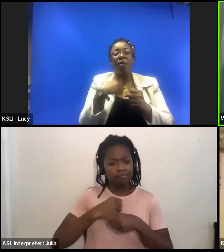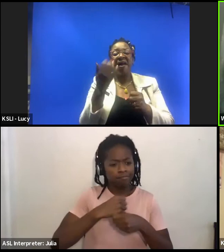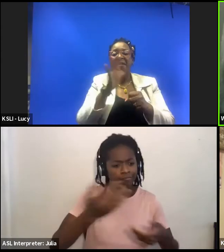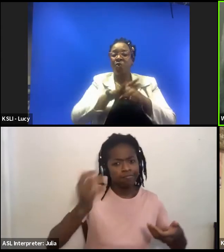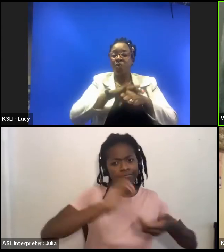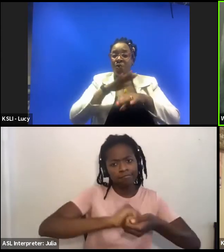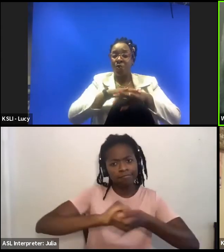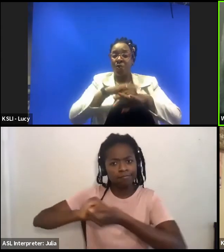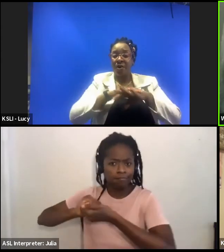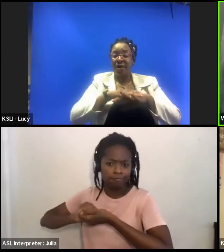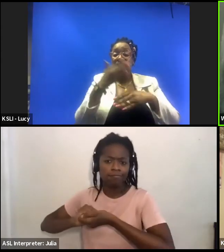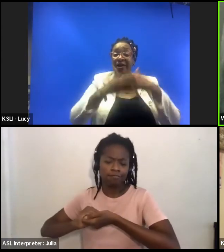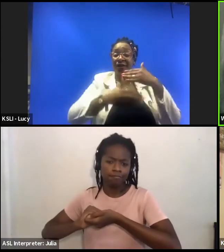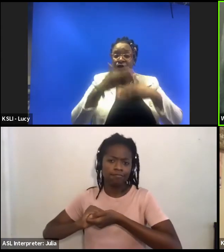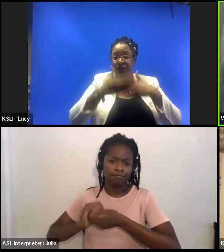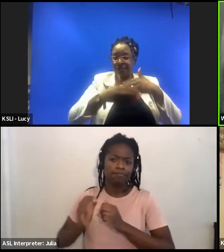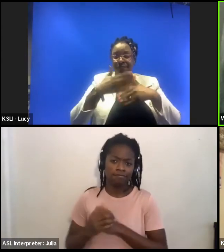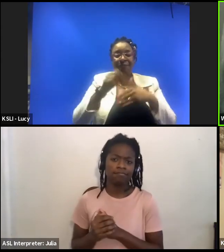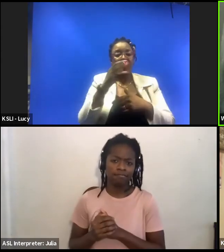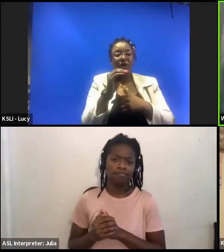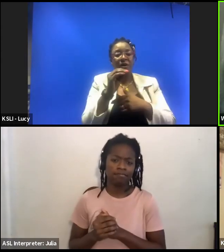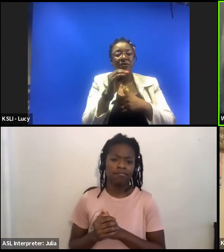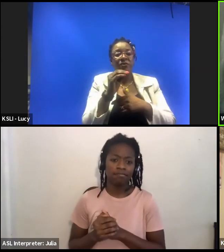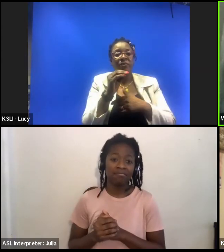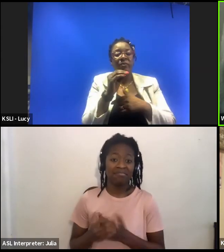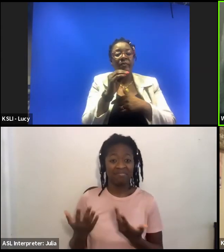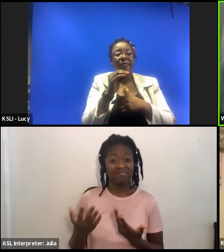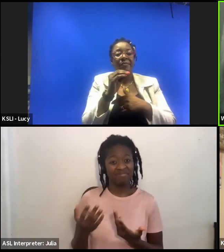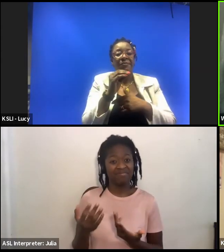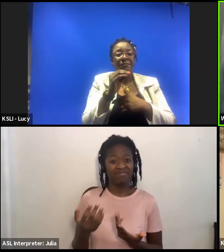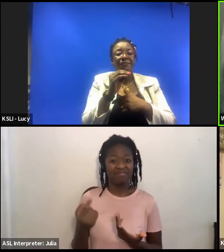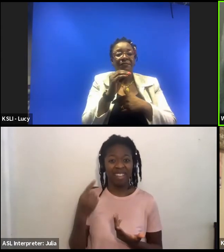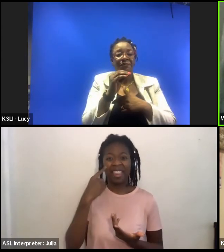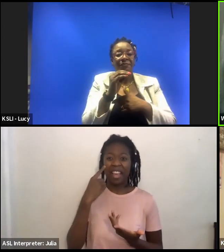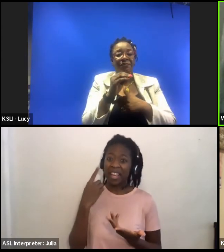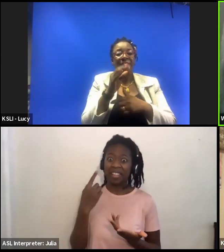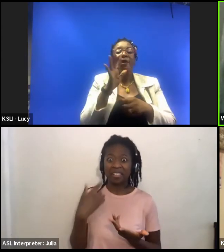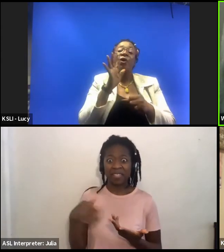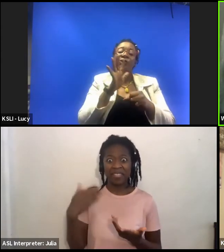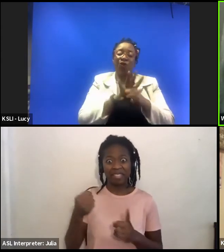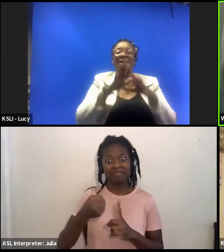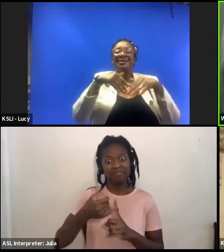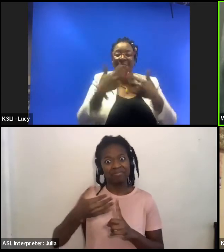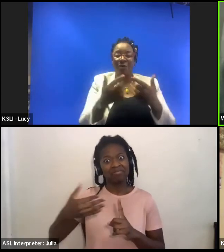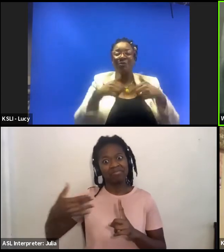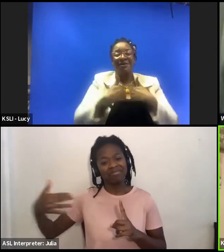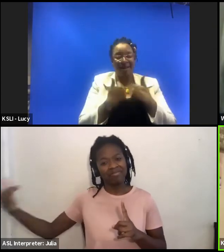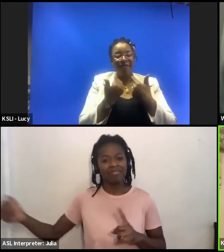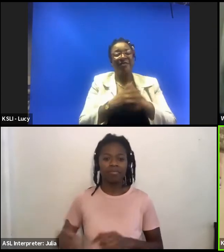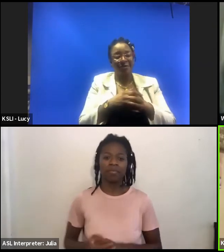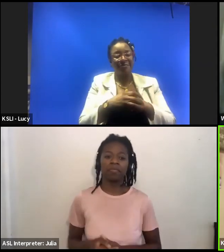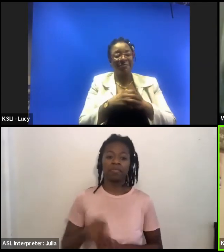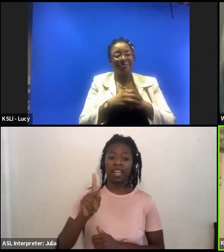So, yes, that's, I think, too much about myself. It's never too much.